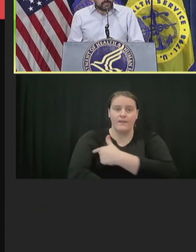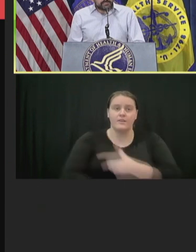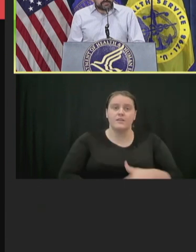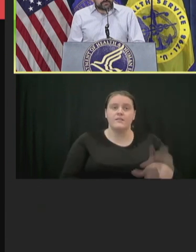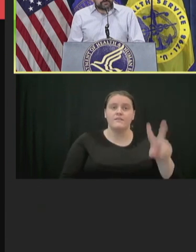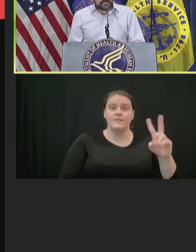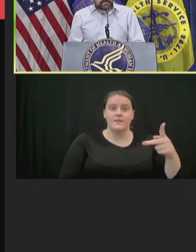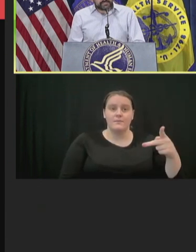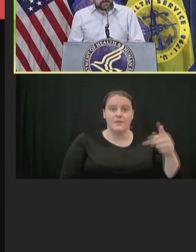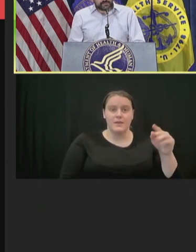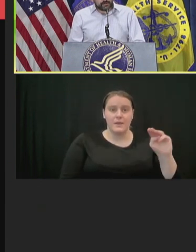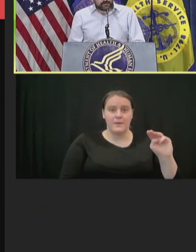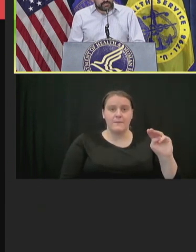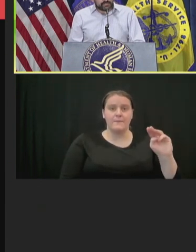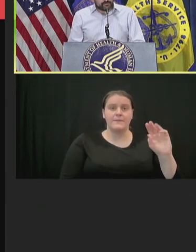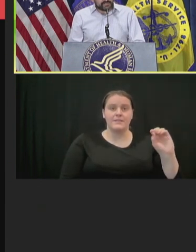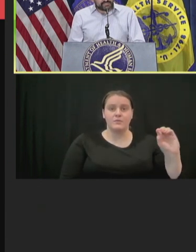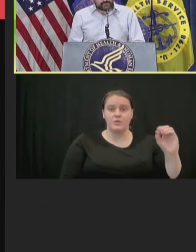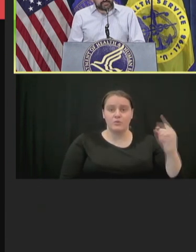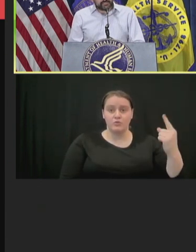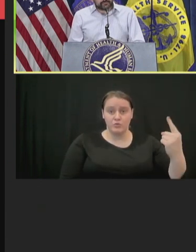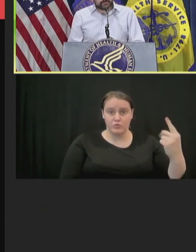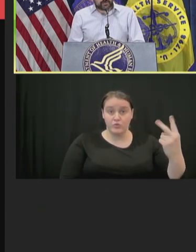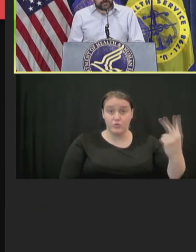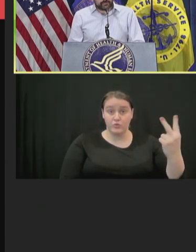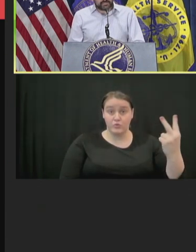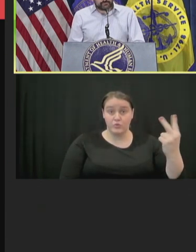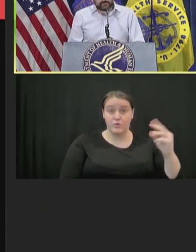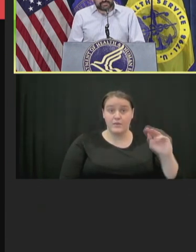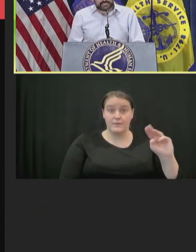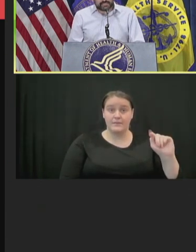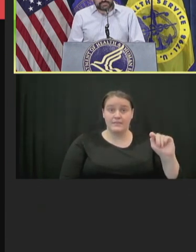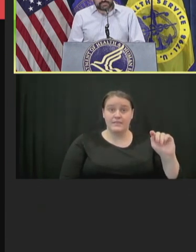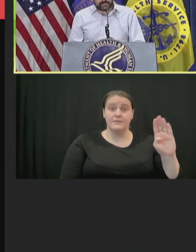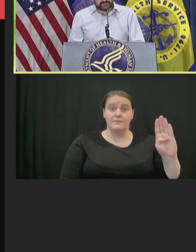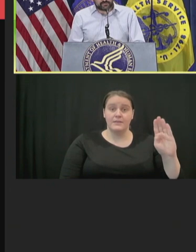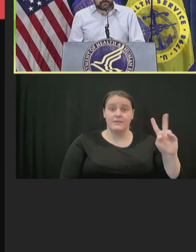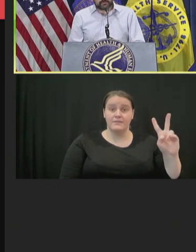These two vaccines are in a phase 3 clinical trial being run by the Indian Council of Medical